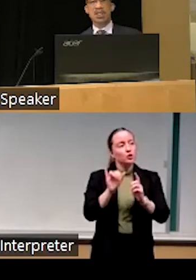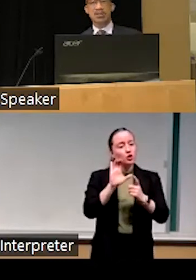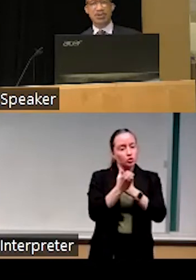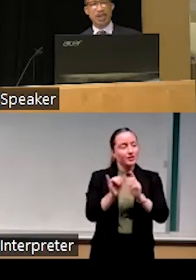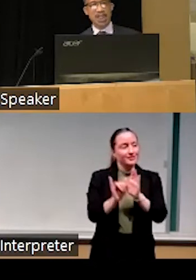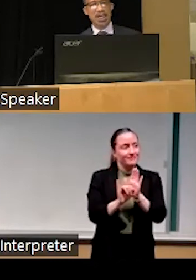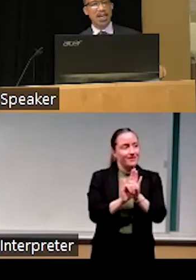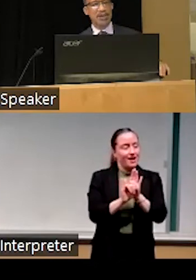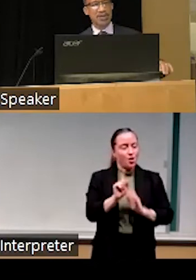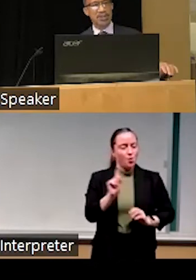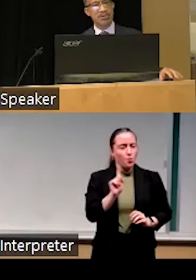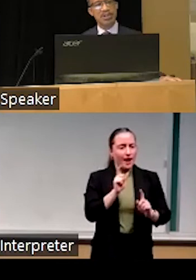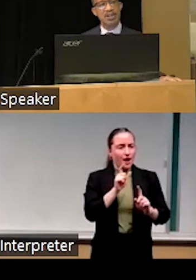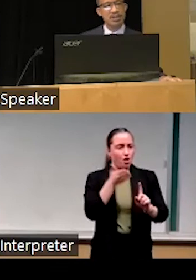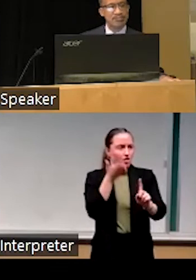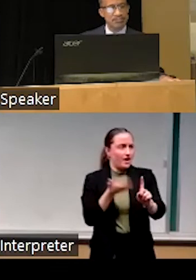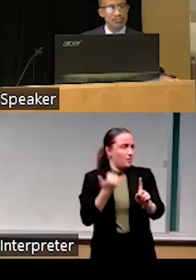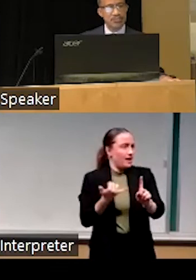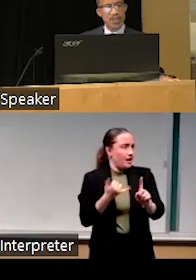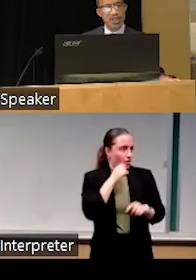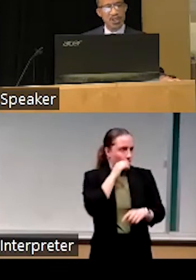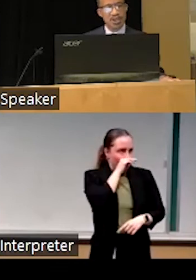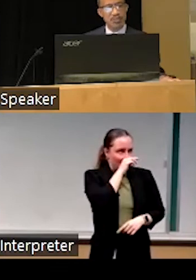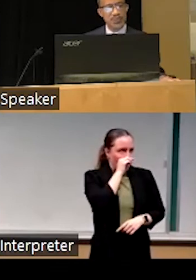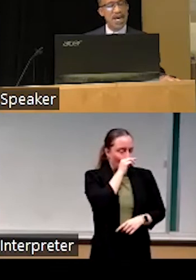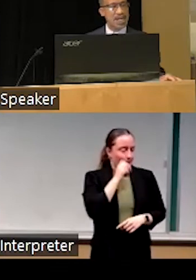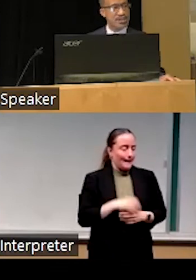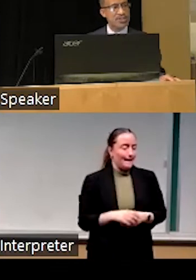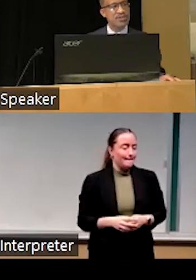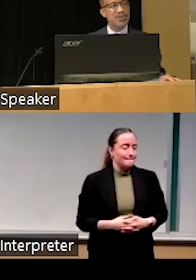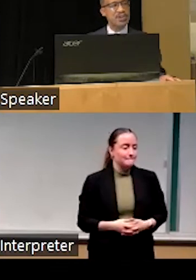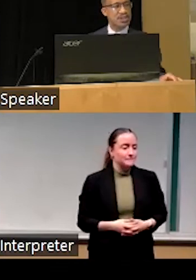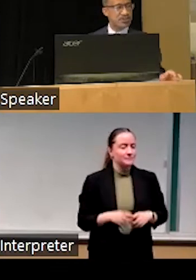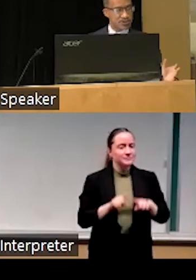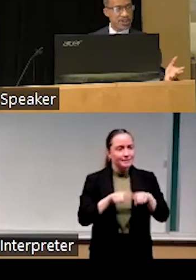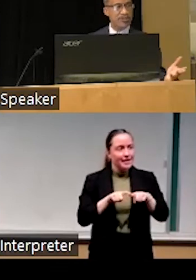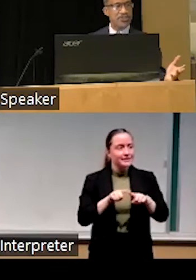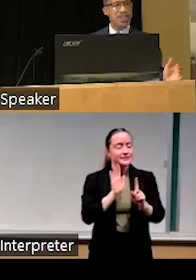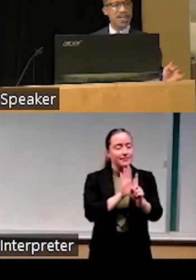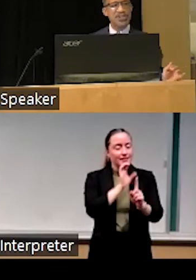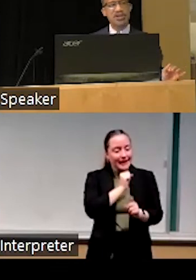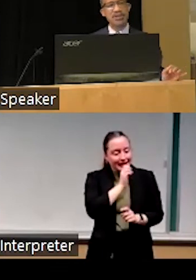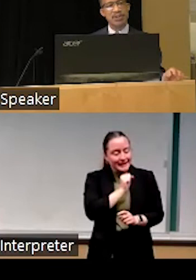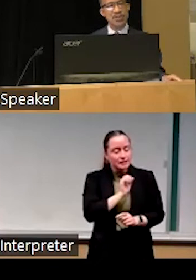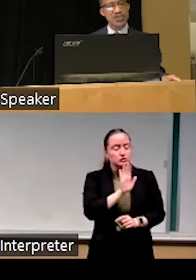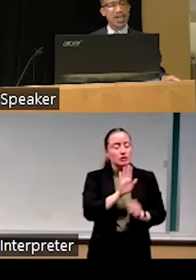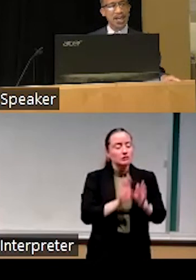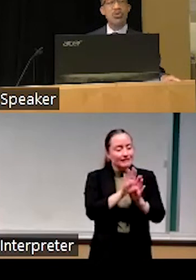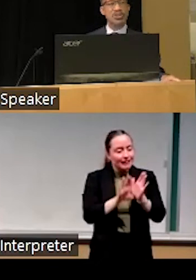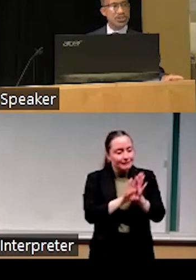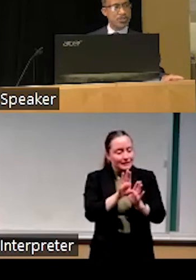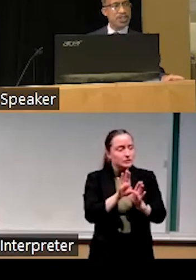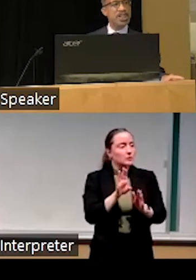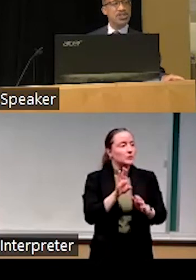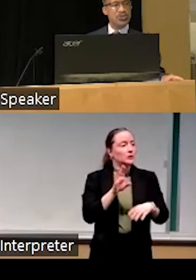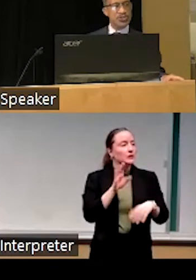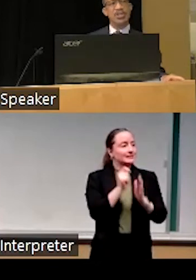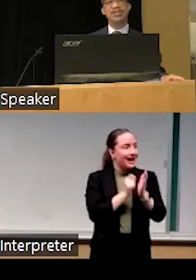depending on the um the age the the developmental stage of a child that will determine to a certain